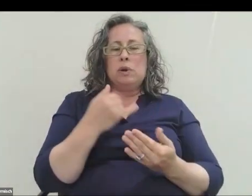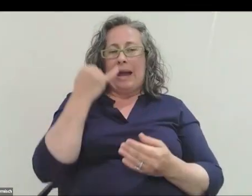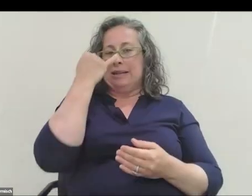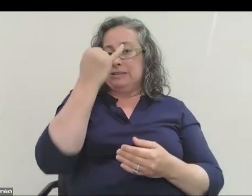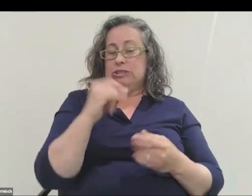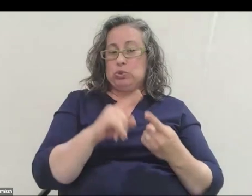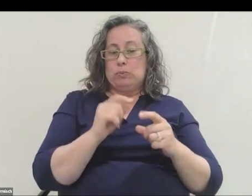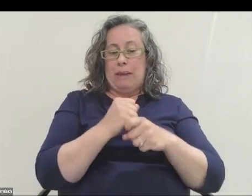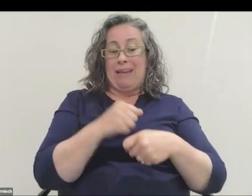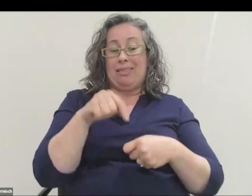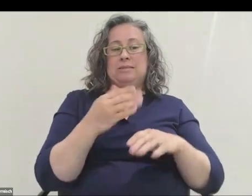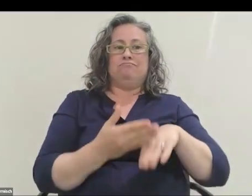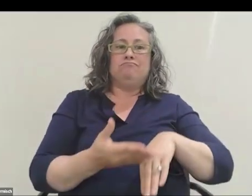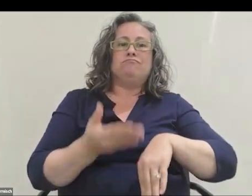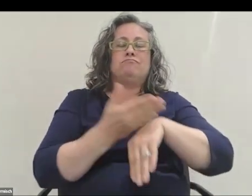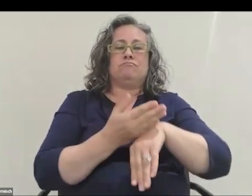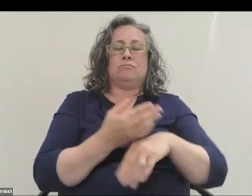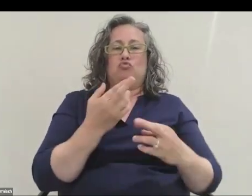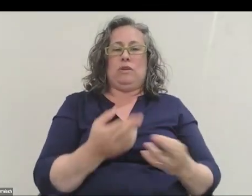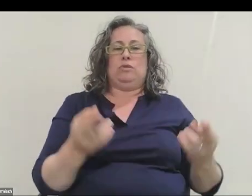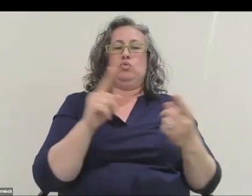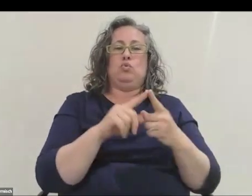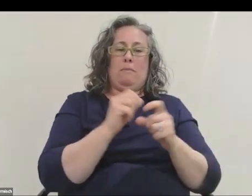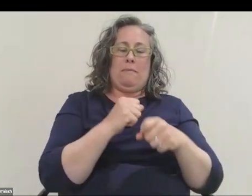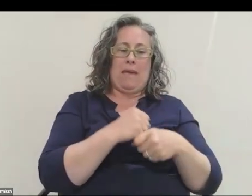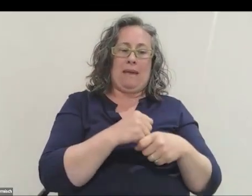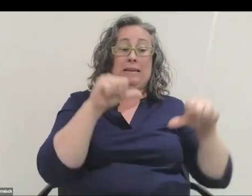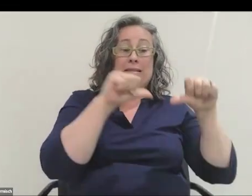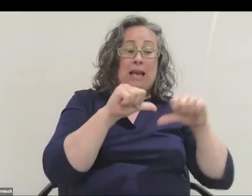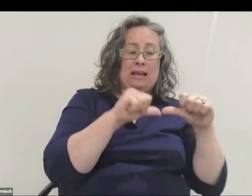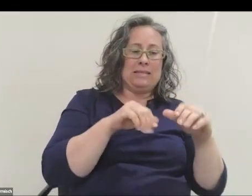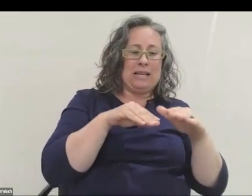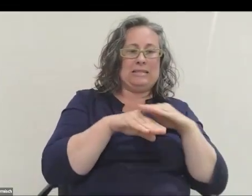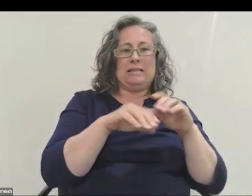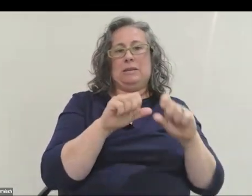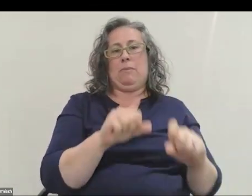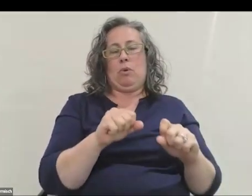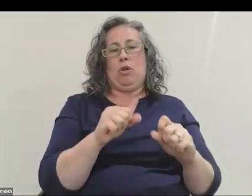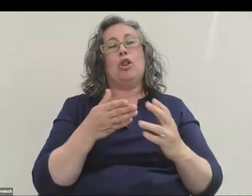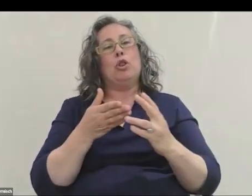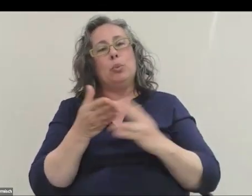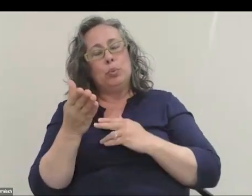to involve in this process to create better resource for educator, making science accessible through art.